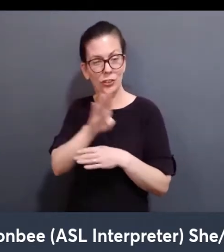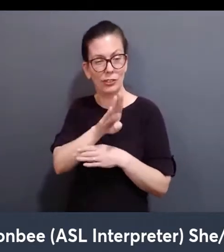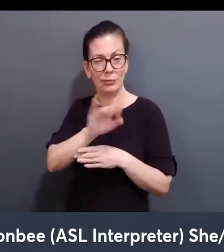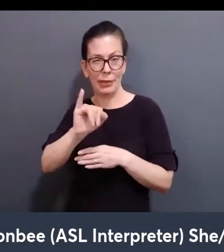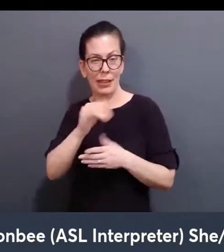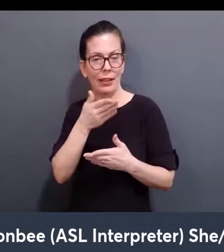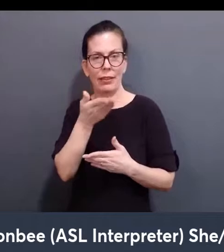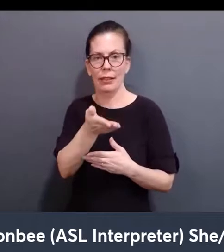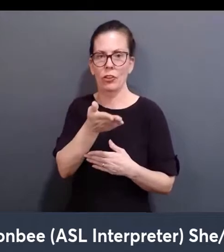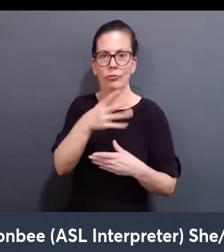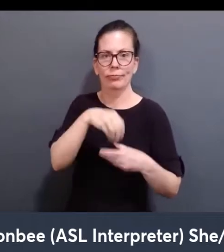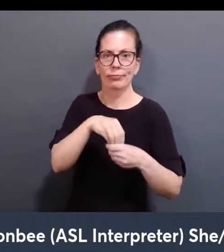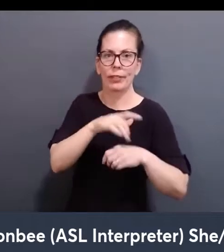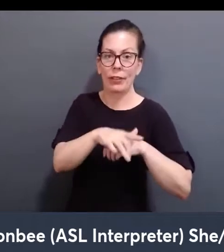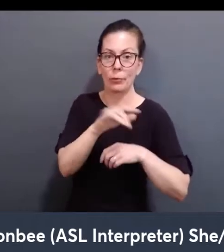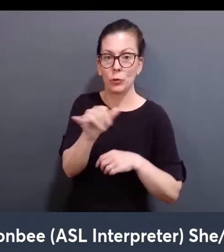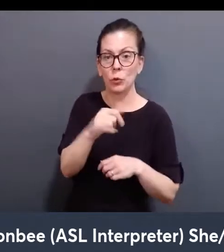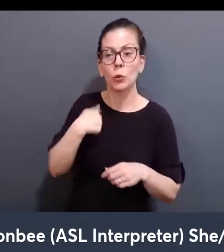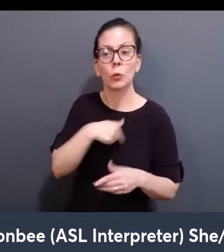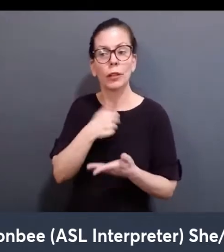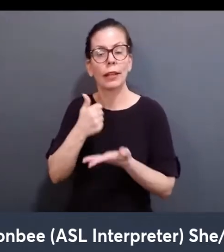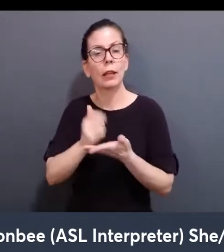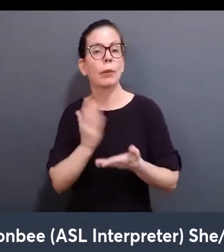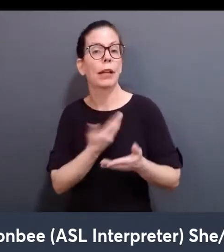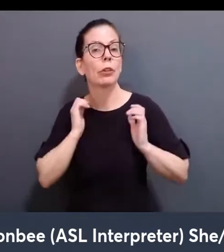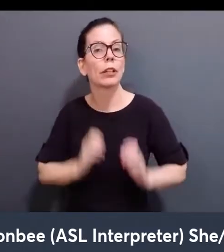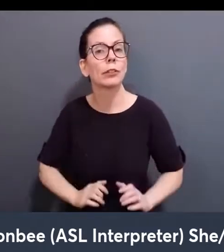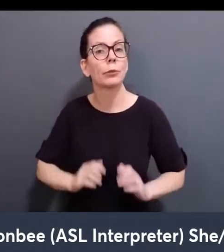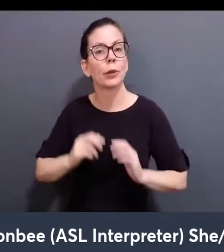We help our customers build all the visualizations required